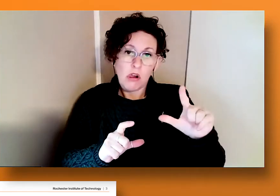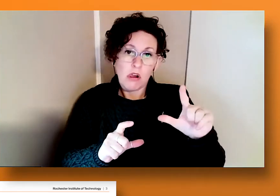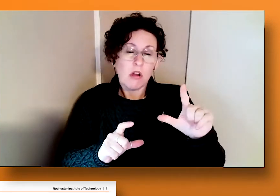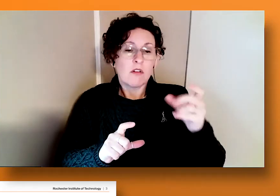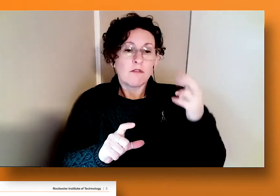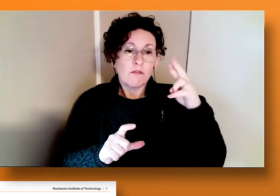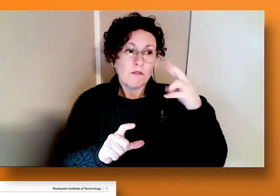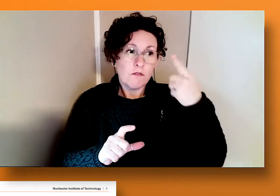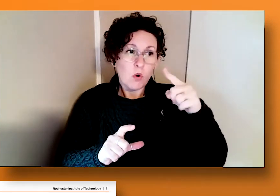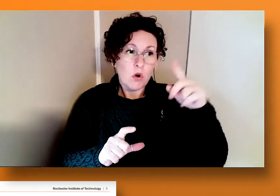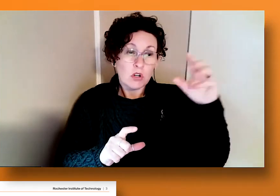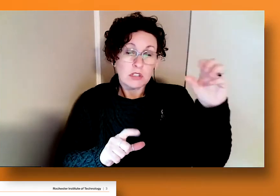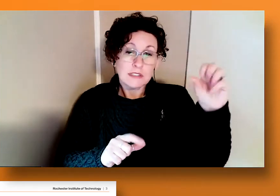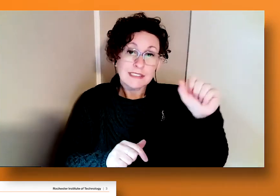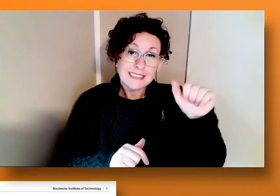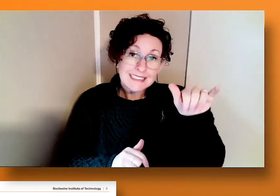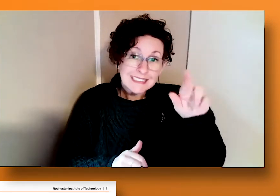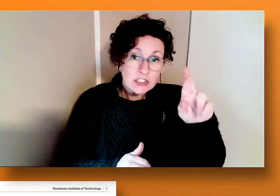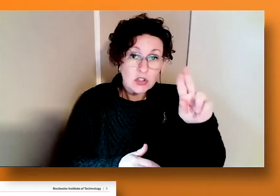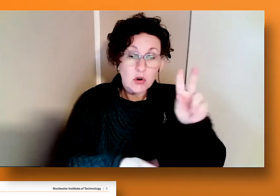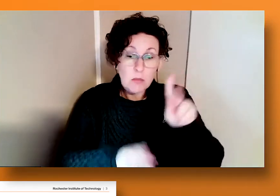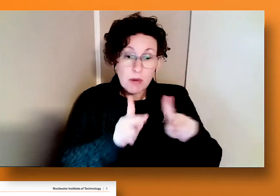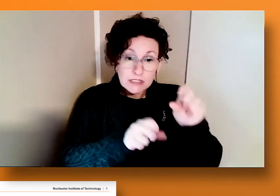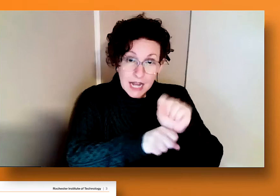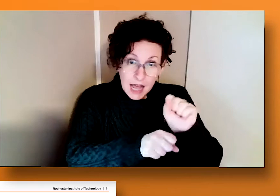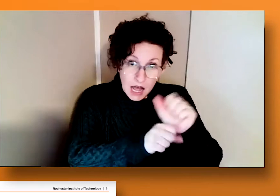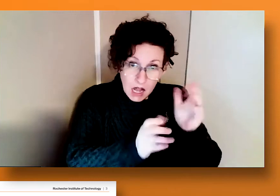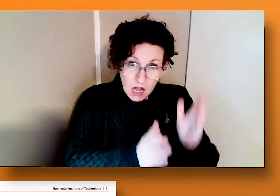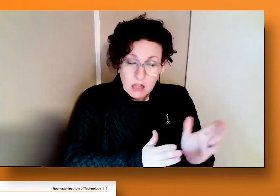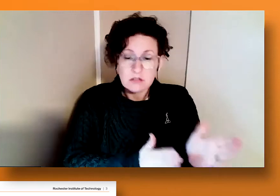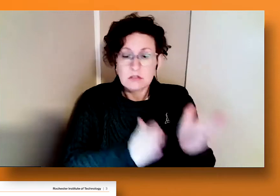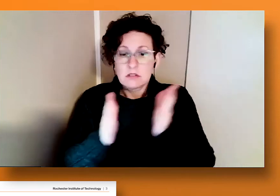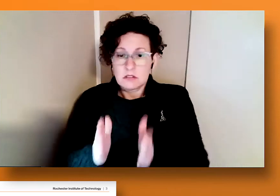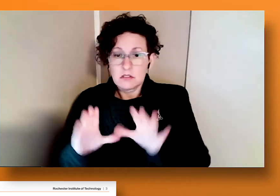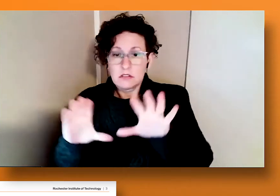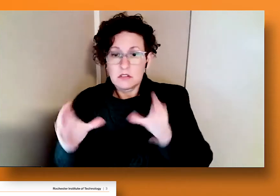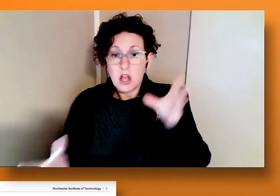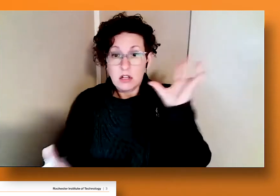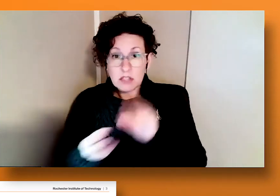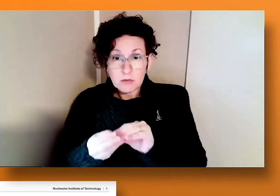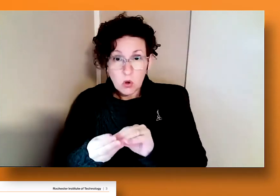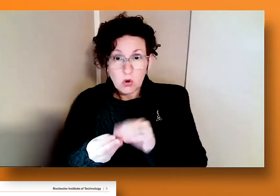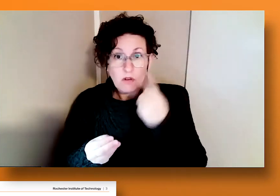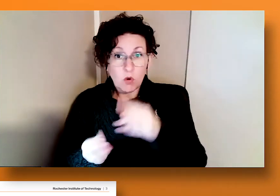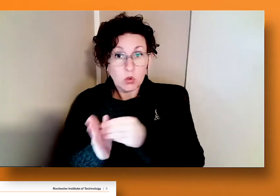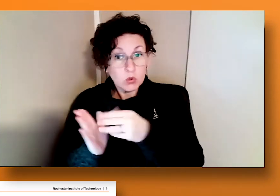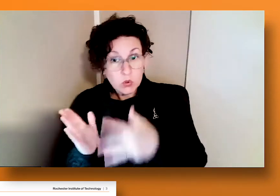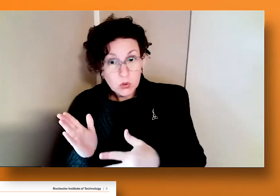there's a subtotal for students, things like that. So it's important to keep in mind that, oftentimes,